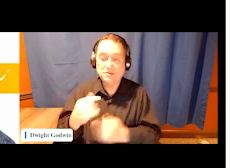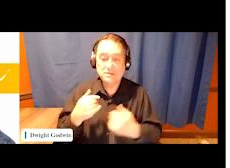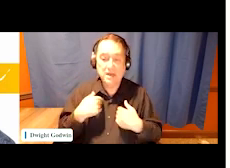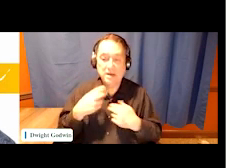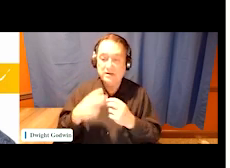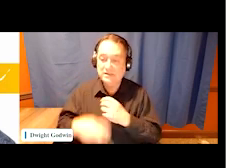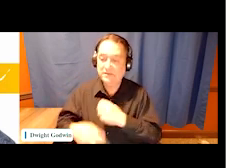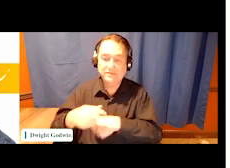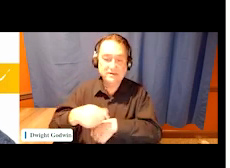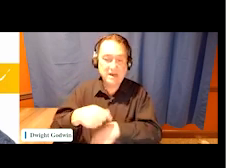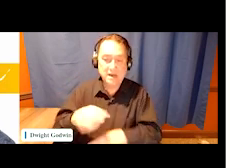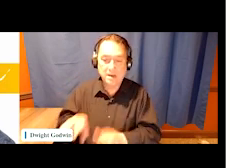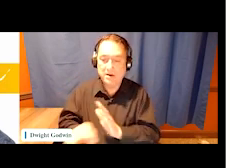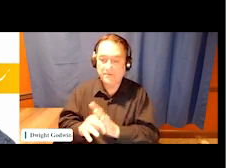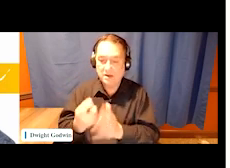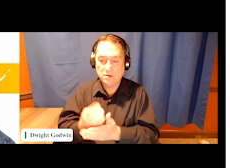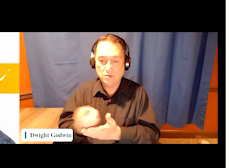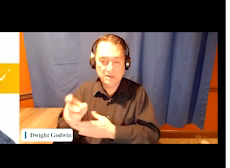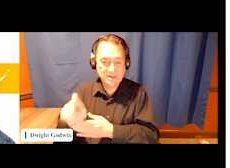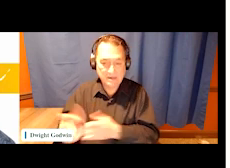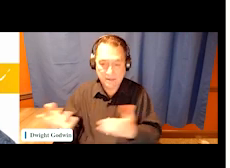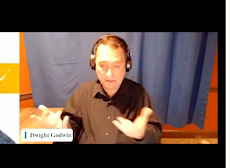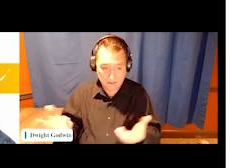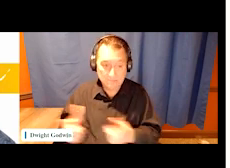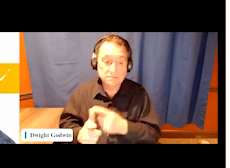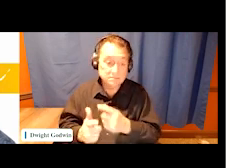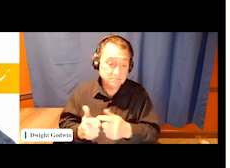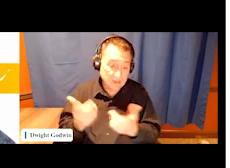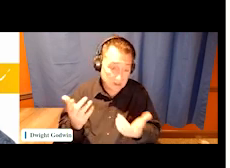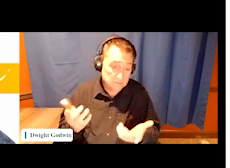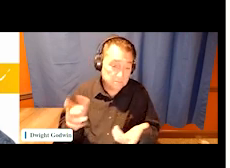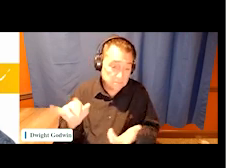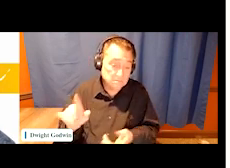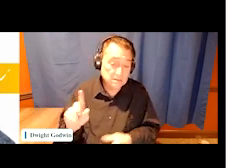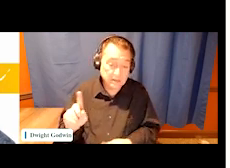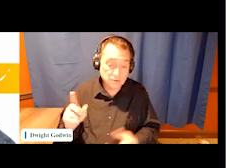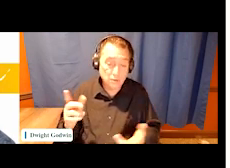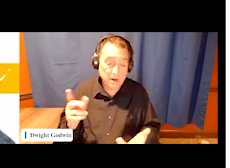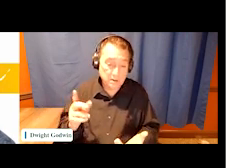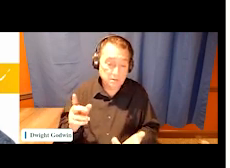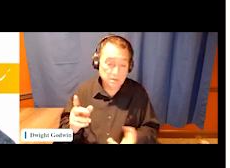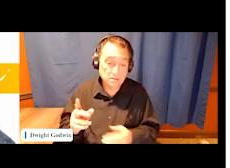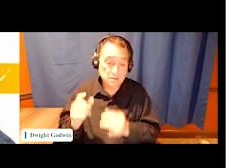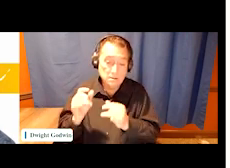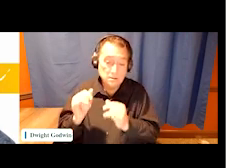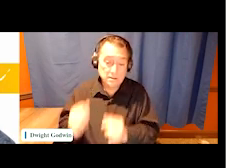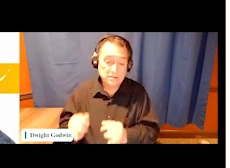finding the resources they need, then that's where the individuals with IDD could